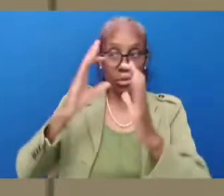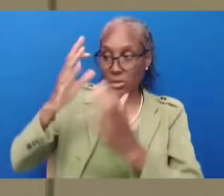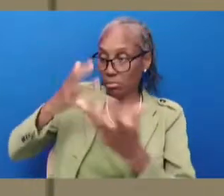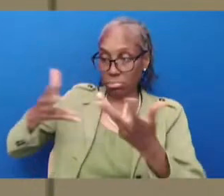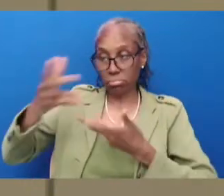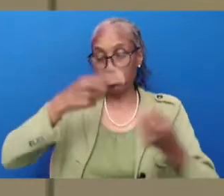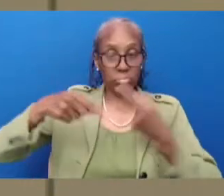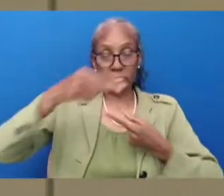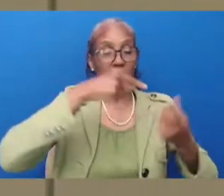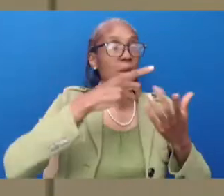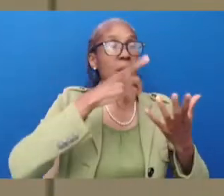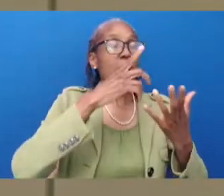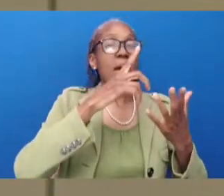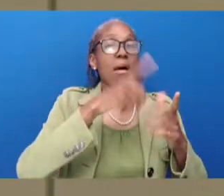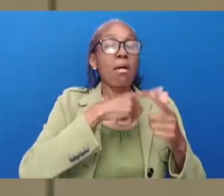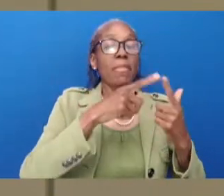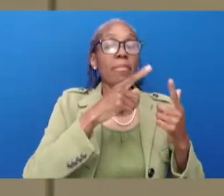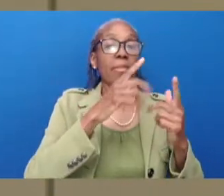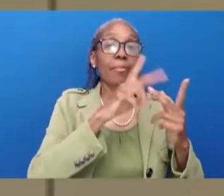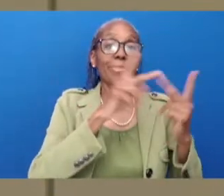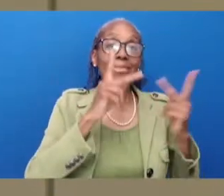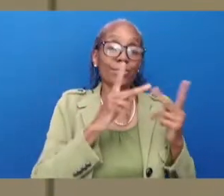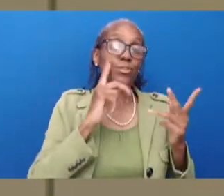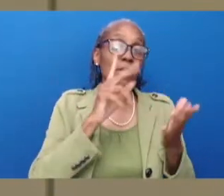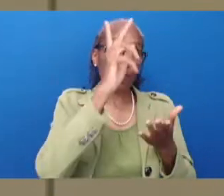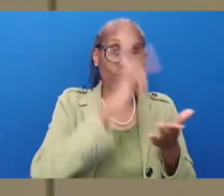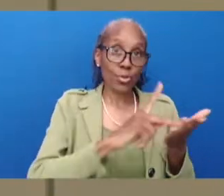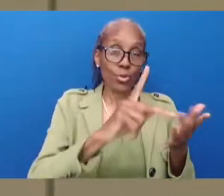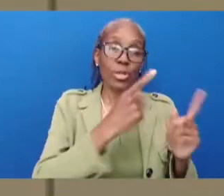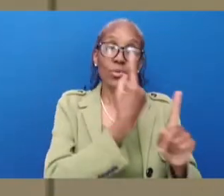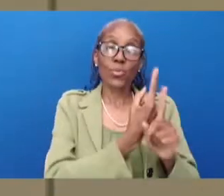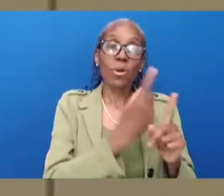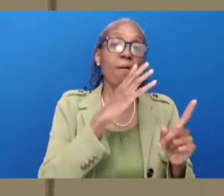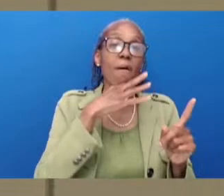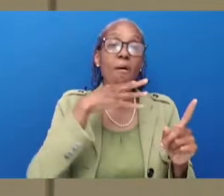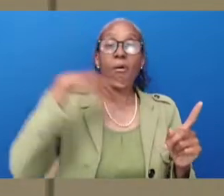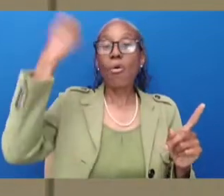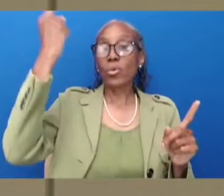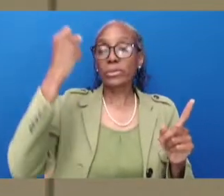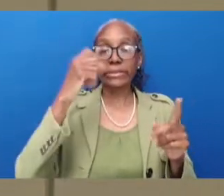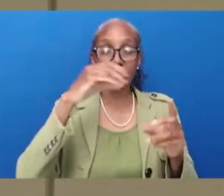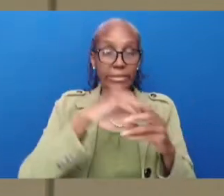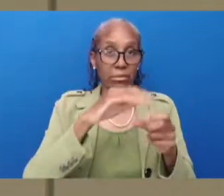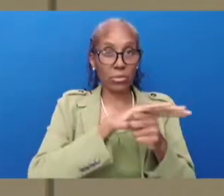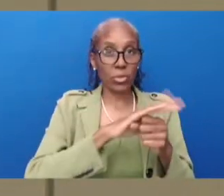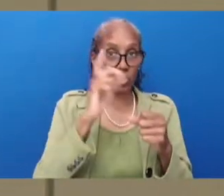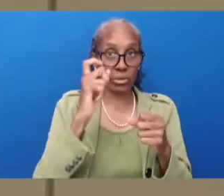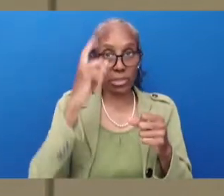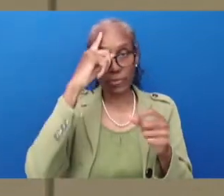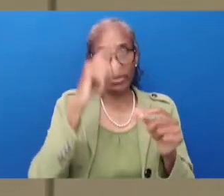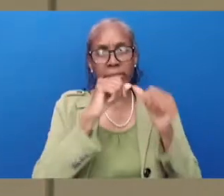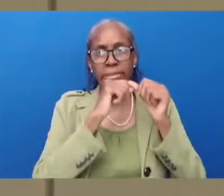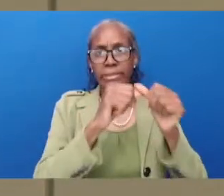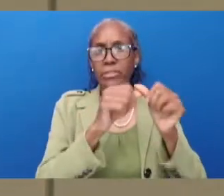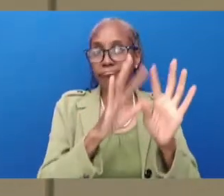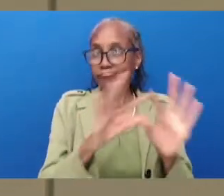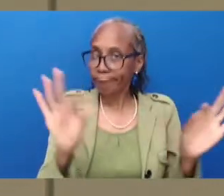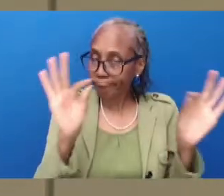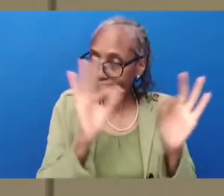ADMINISTRATIVE DEPARTMENTS AND